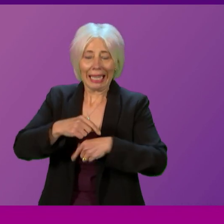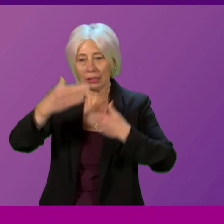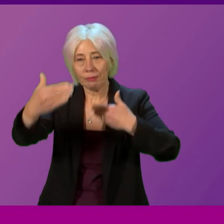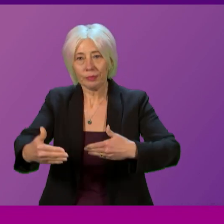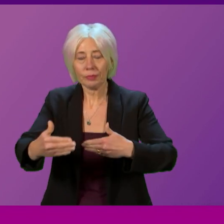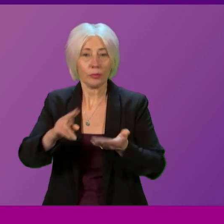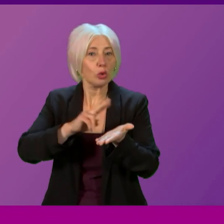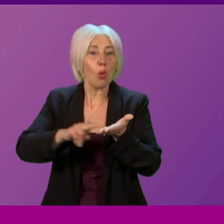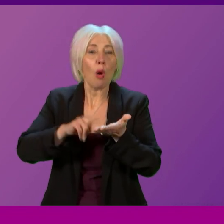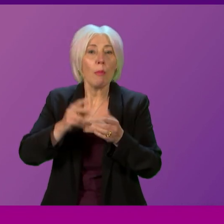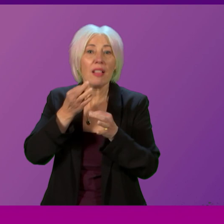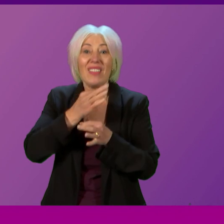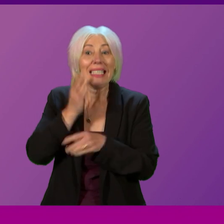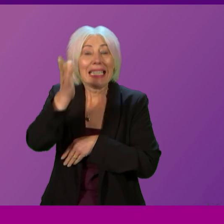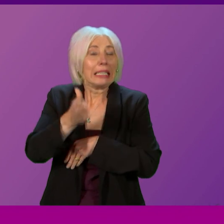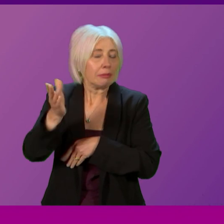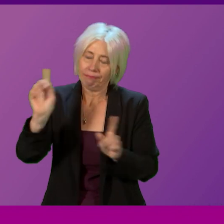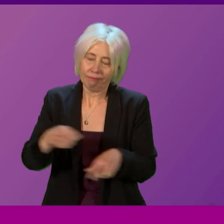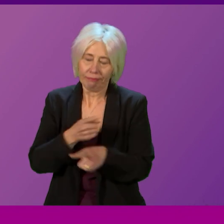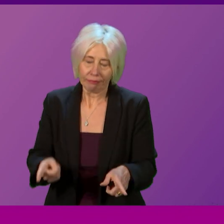visiting was not possible.